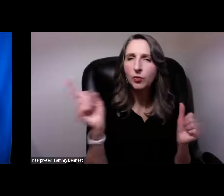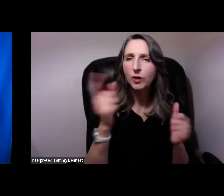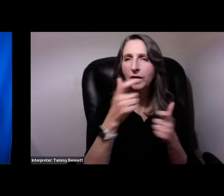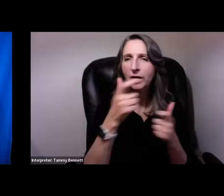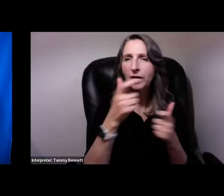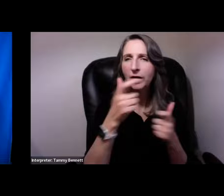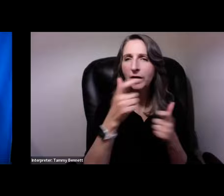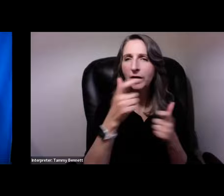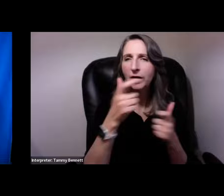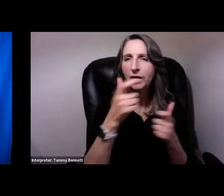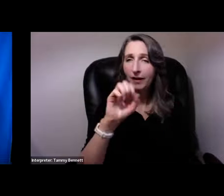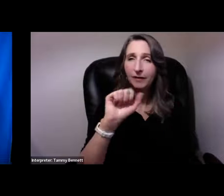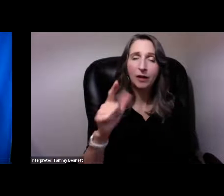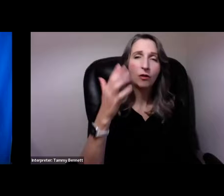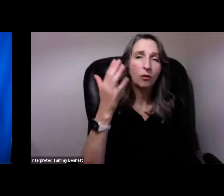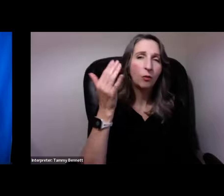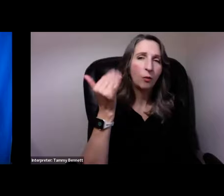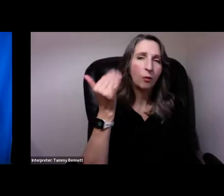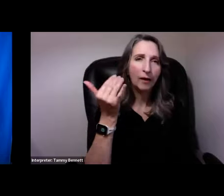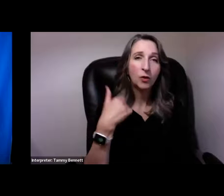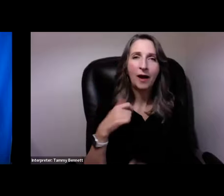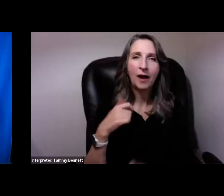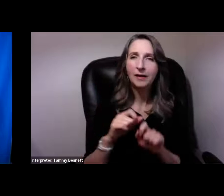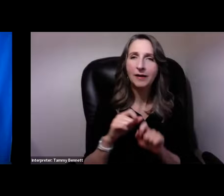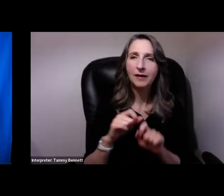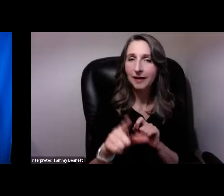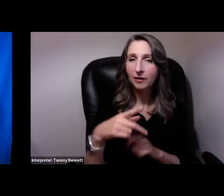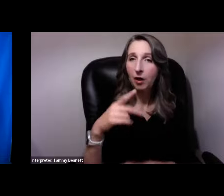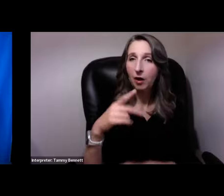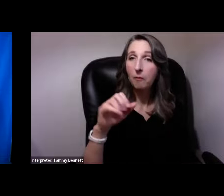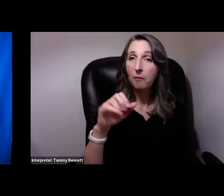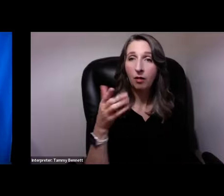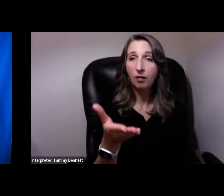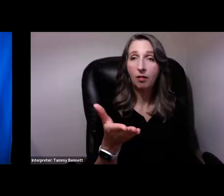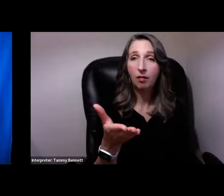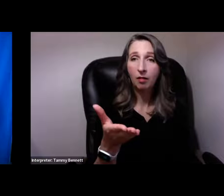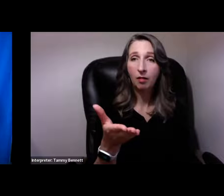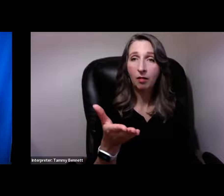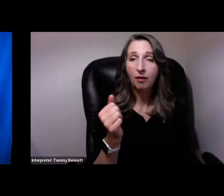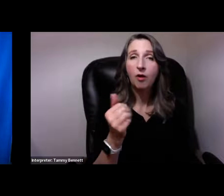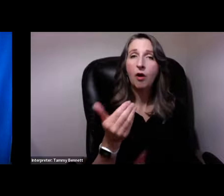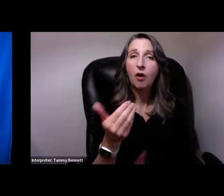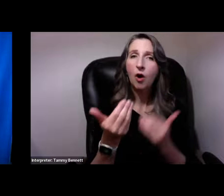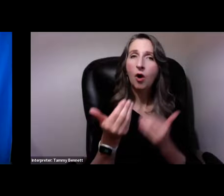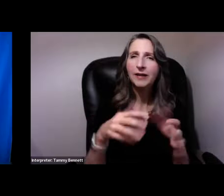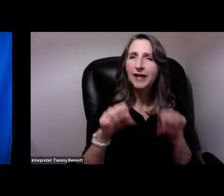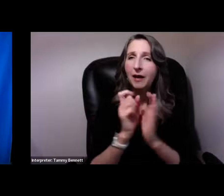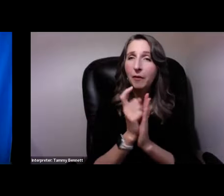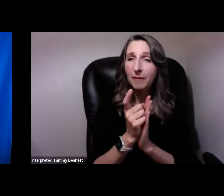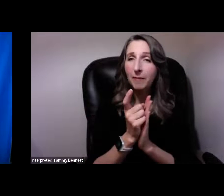Language. So I have just sent a poll. If you look at your devices and just go ahead and take a second and answer for me.